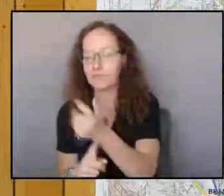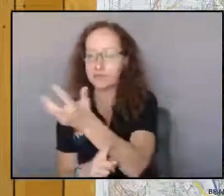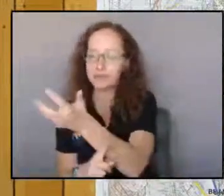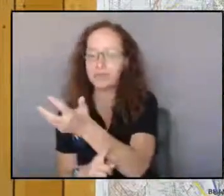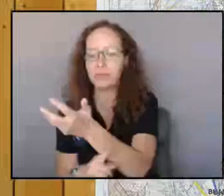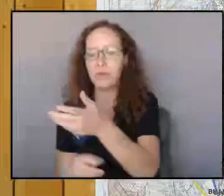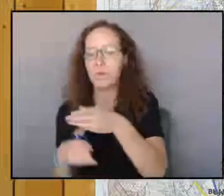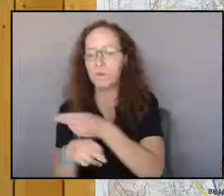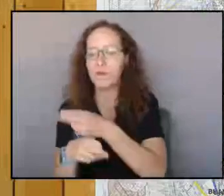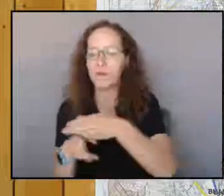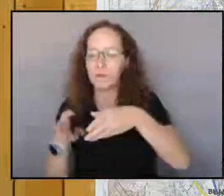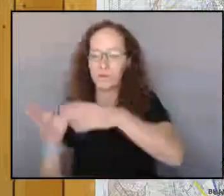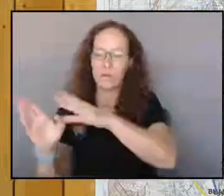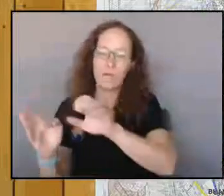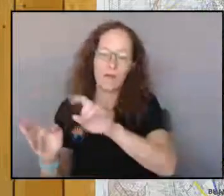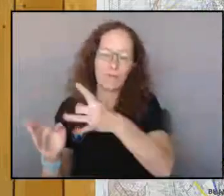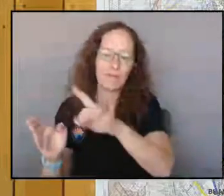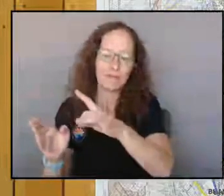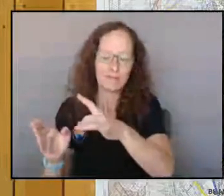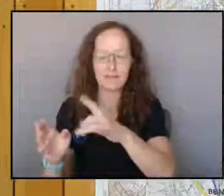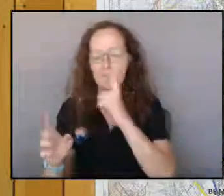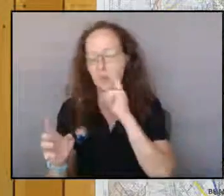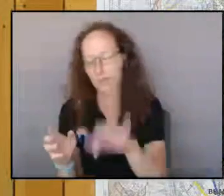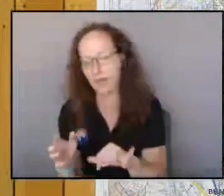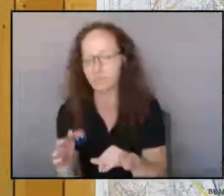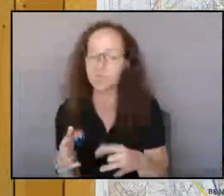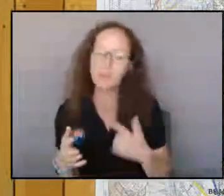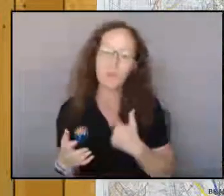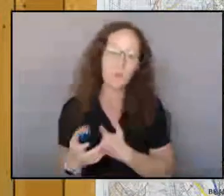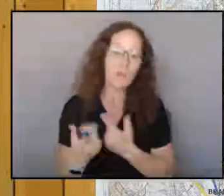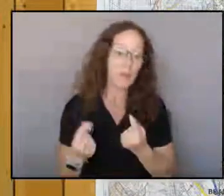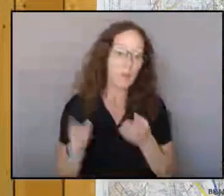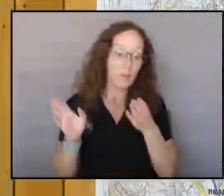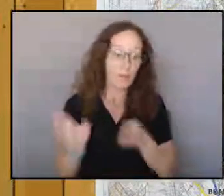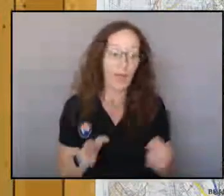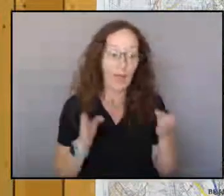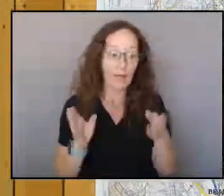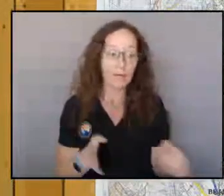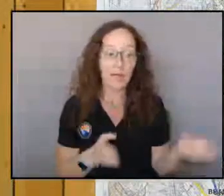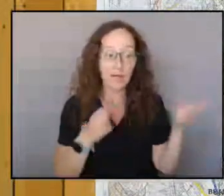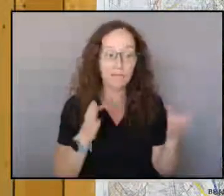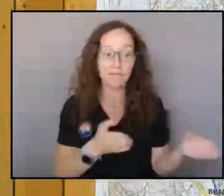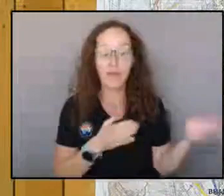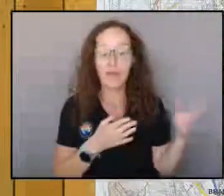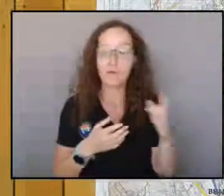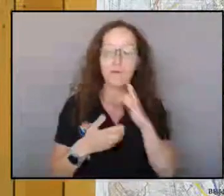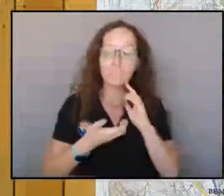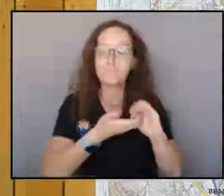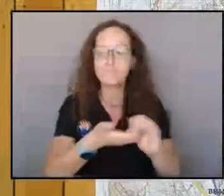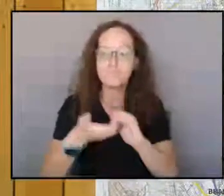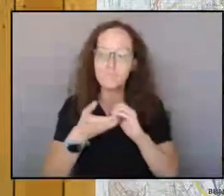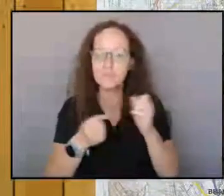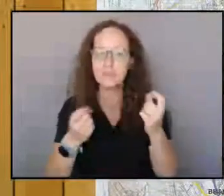WE WORK WITH LOCAL RESOURCES, USE MODELING, A LOT OF DIFFERENT TOOLS, TO WHERE WHEN IT IS TIME TO PIVOT AND